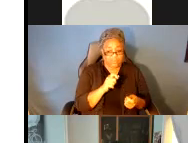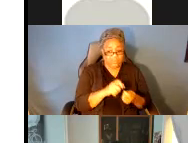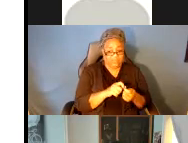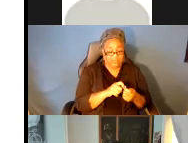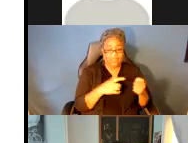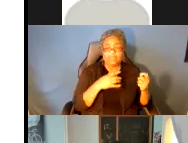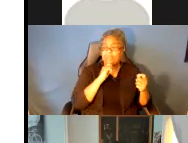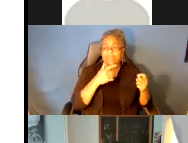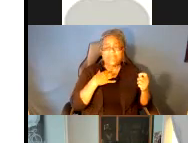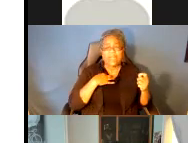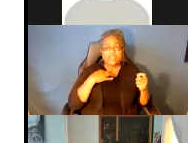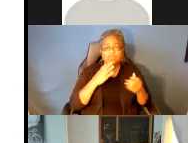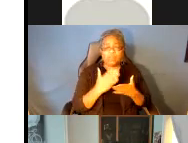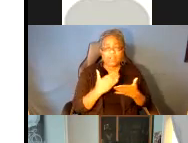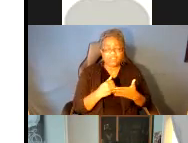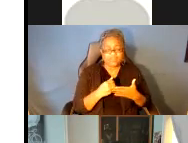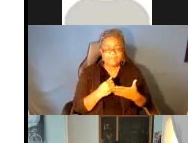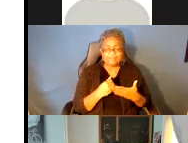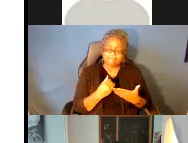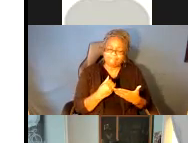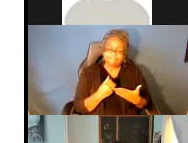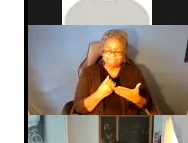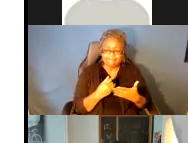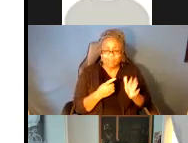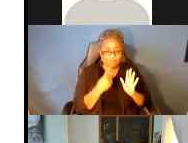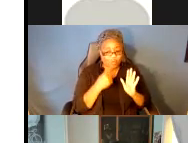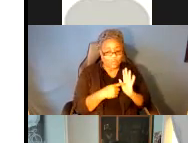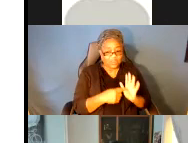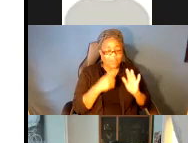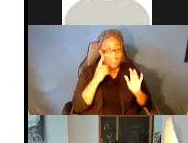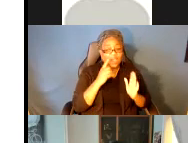can we ask for space rental more than once?